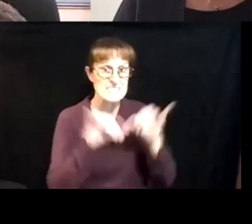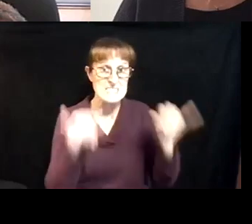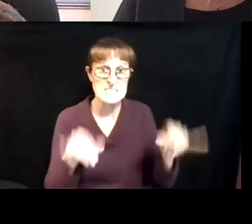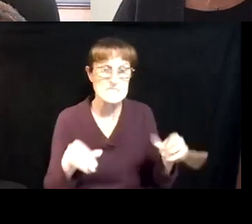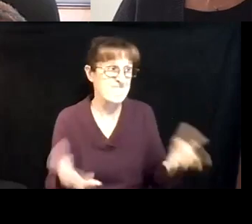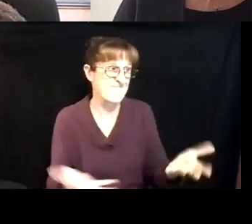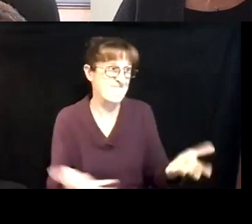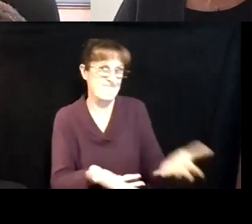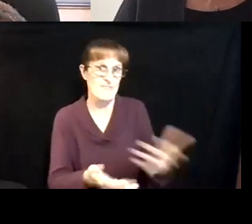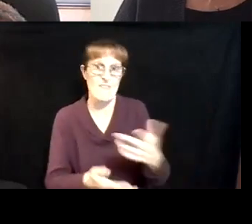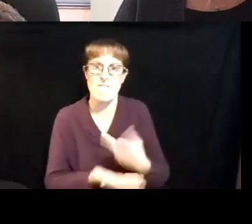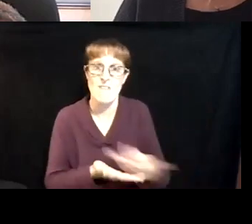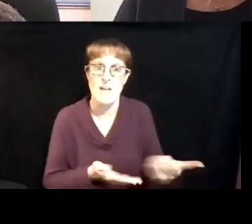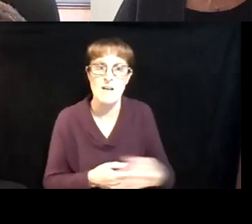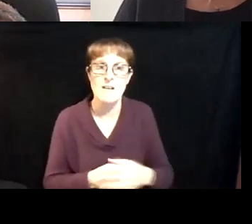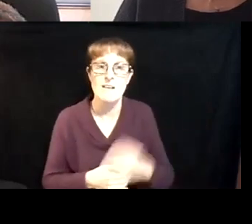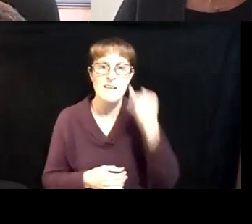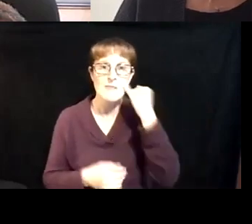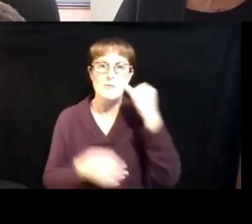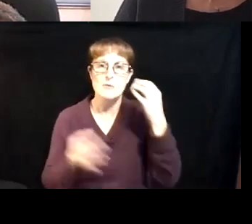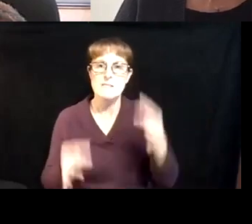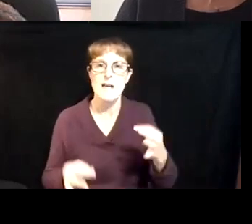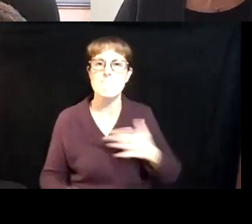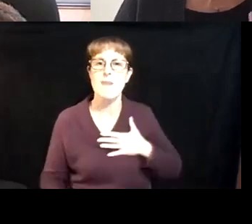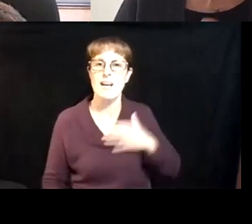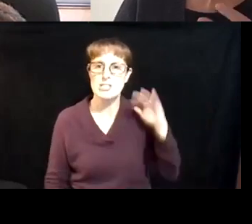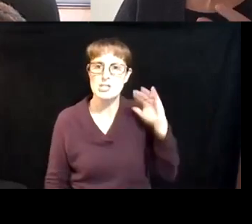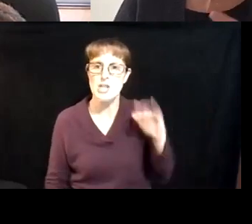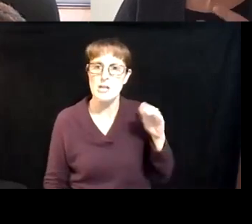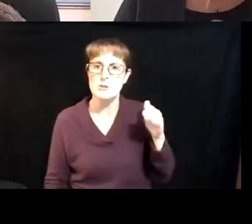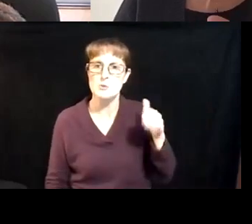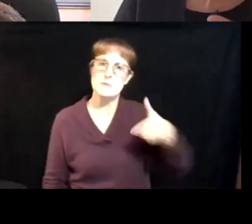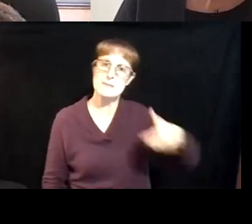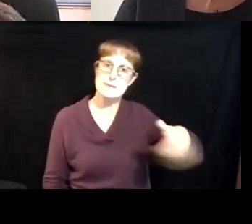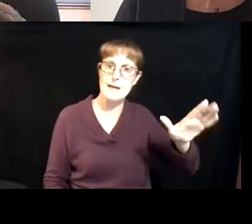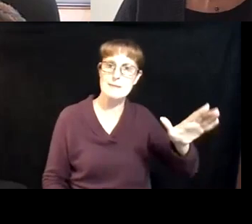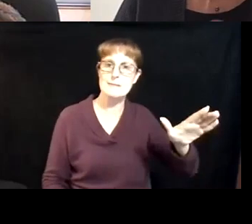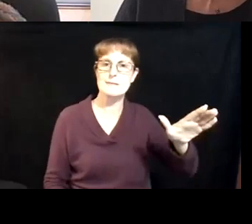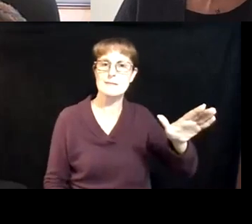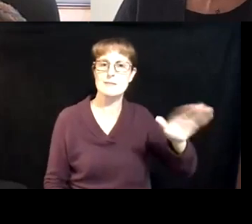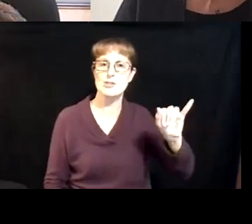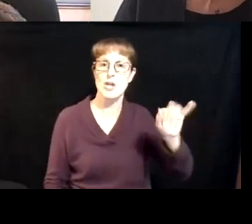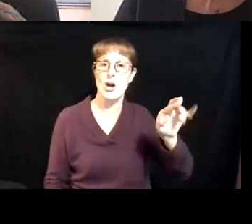send your daughter to a place like that, I think you have to convince